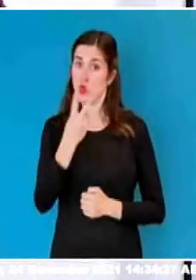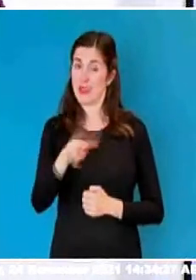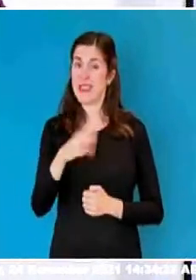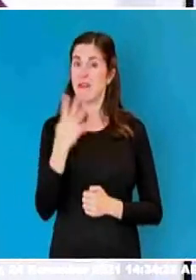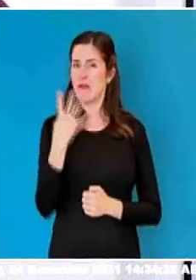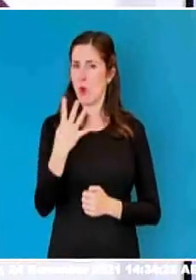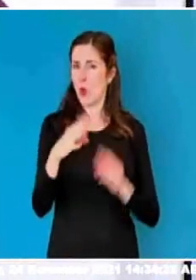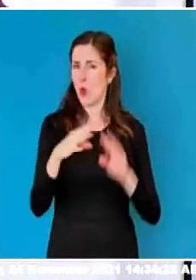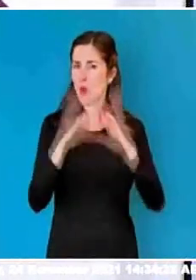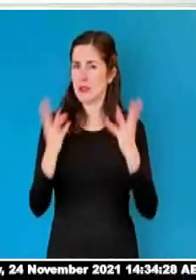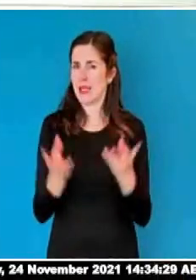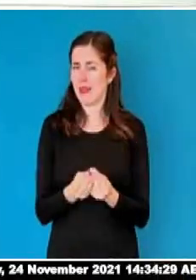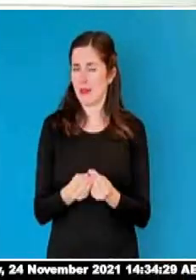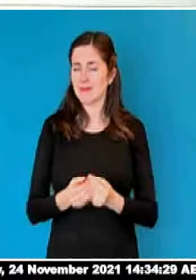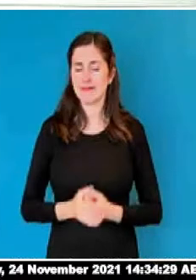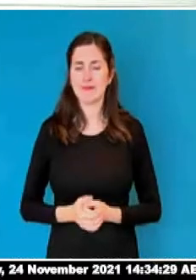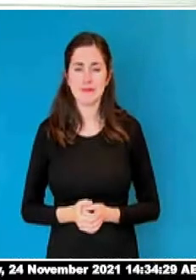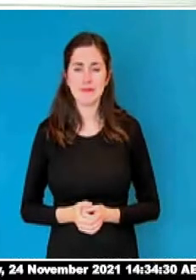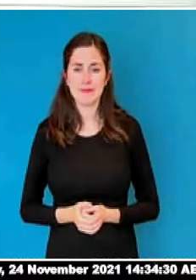I think there's 20 on the website.